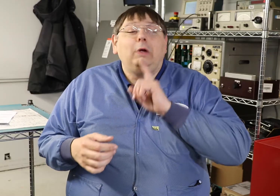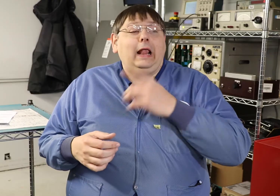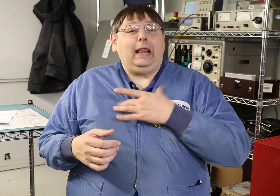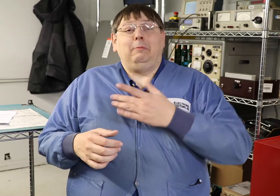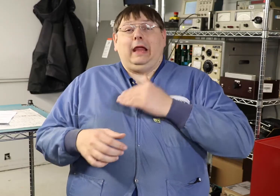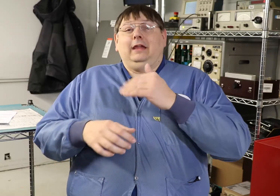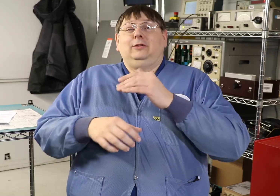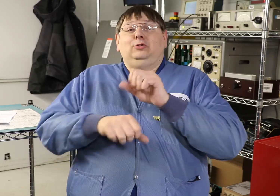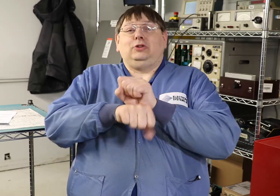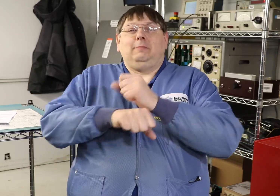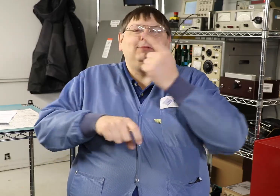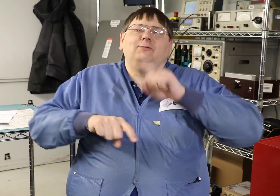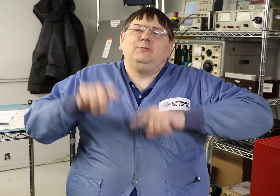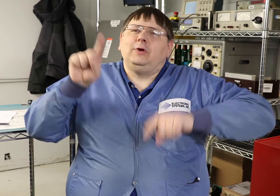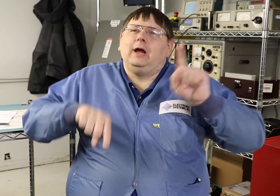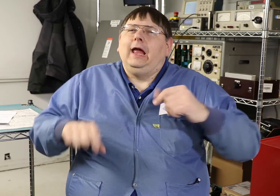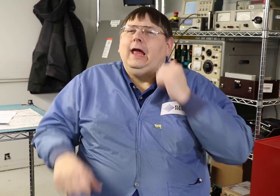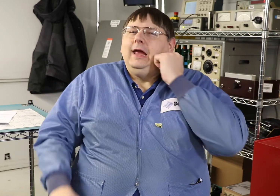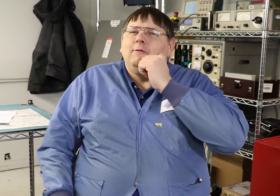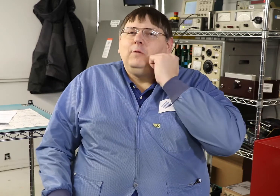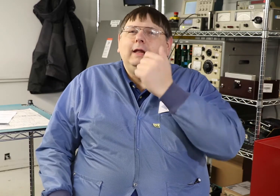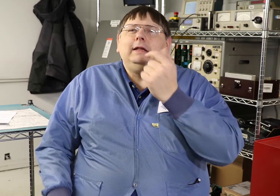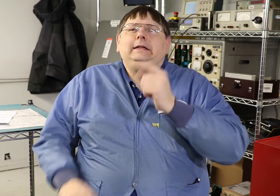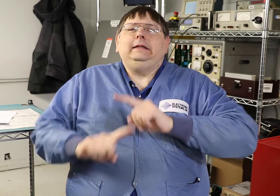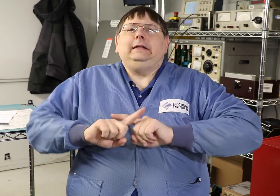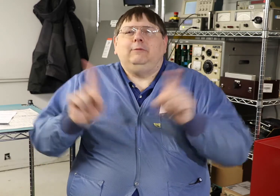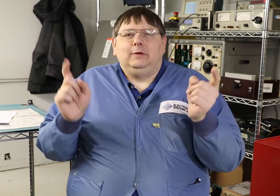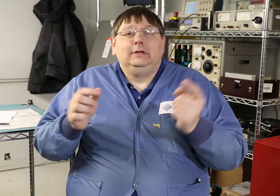My job varies on a daily basis, it’s always different.